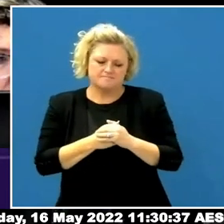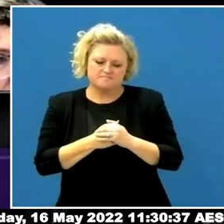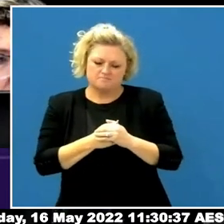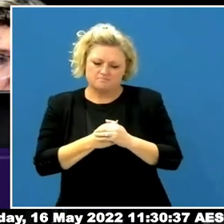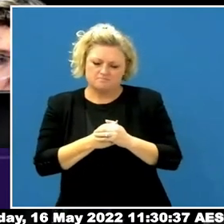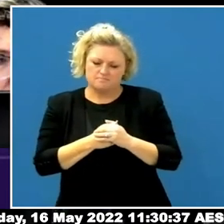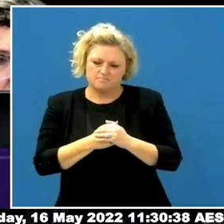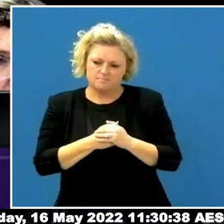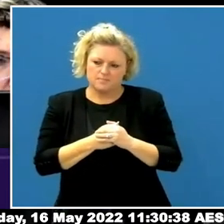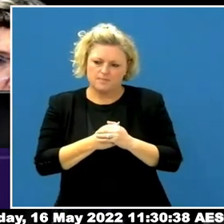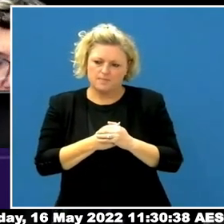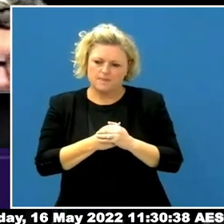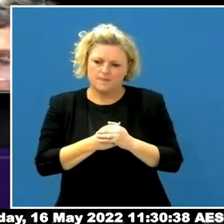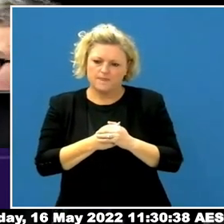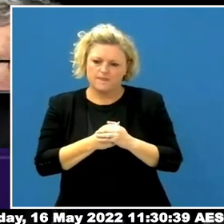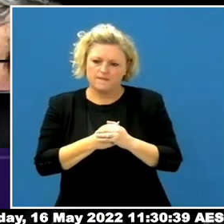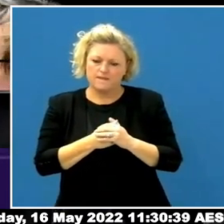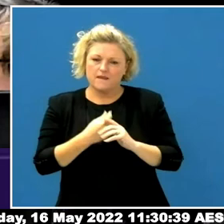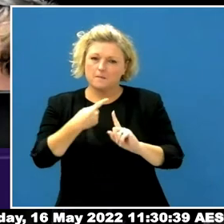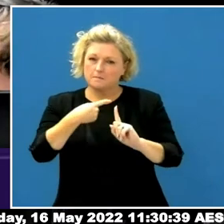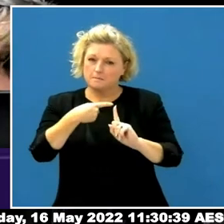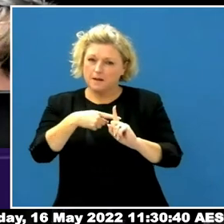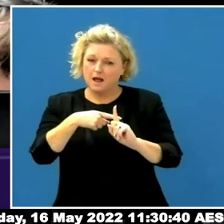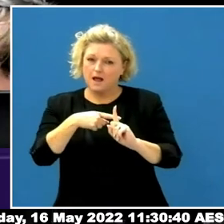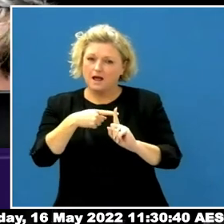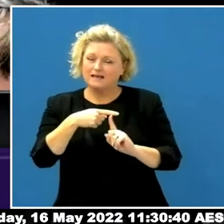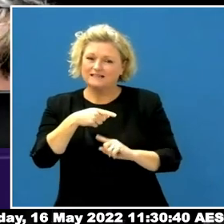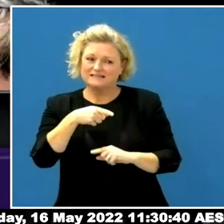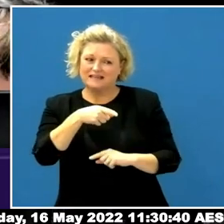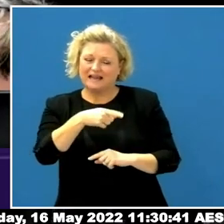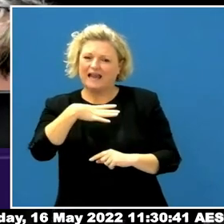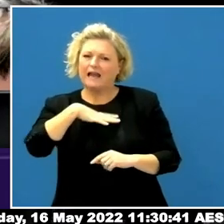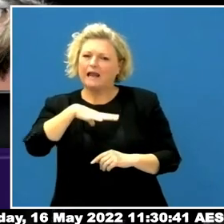And then he needs just general help in everyday life.